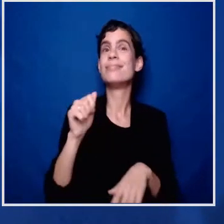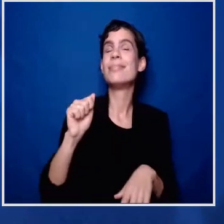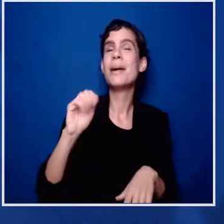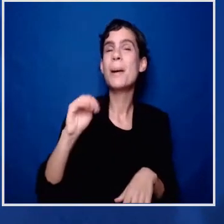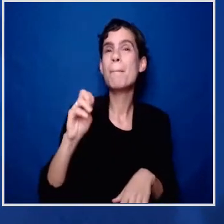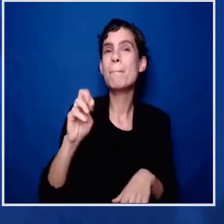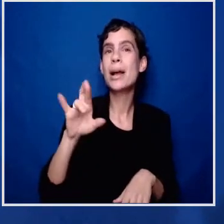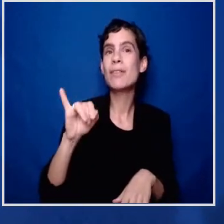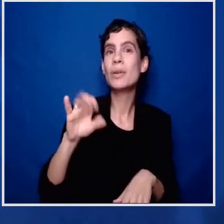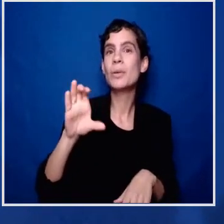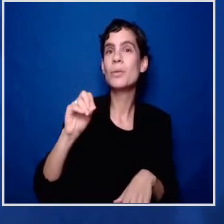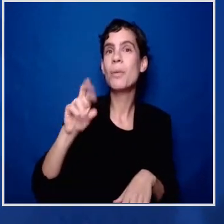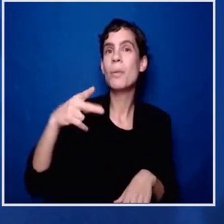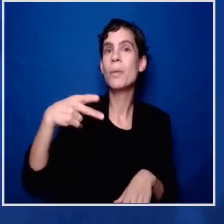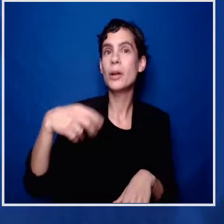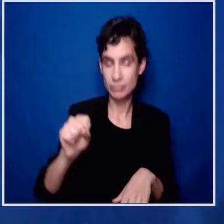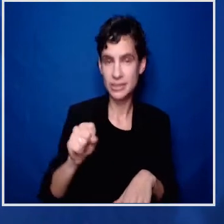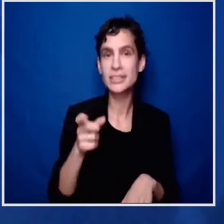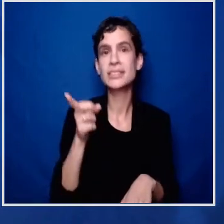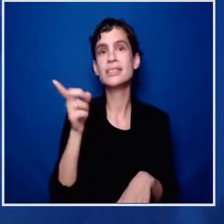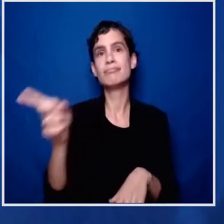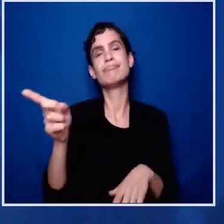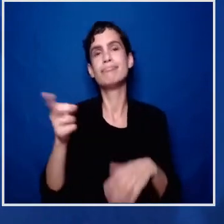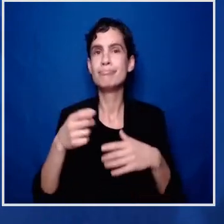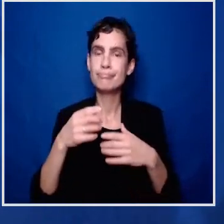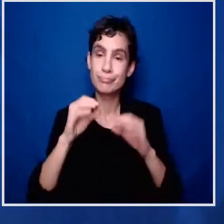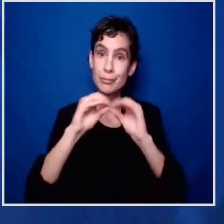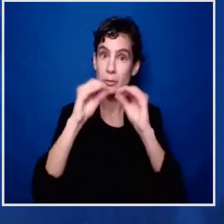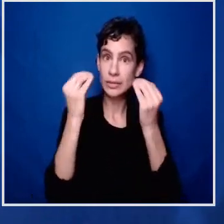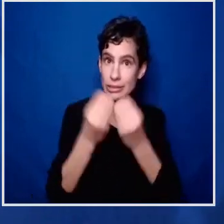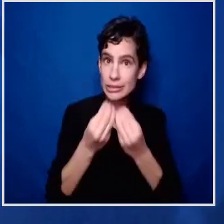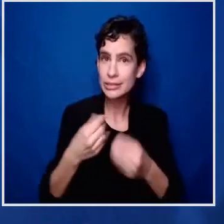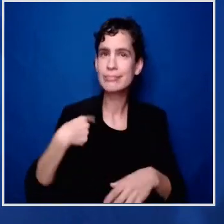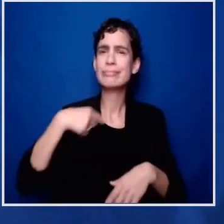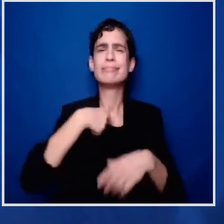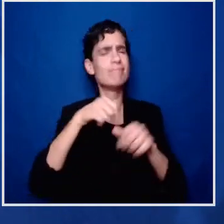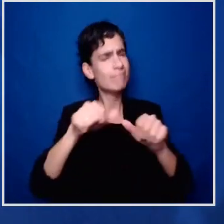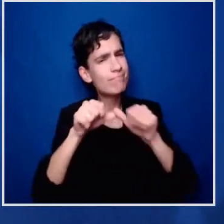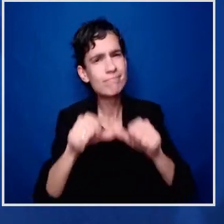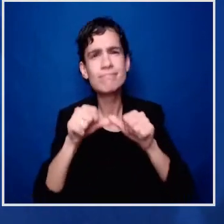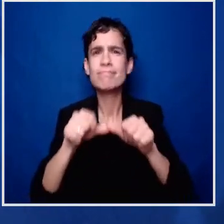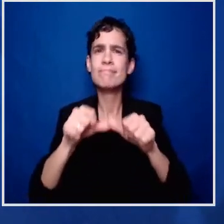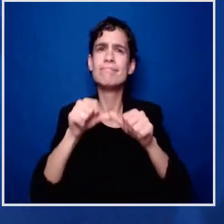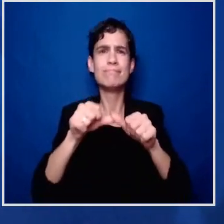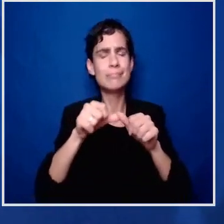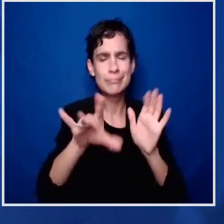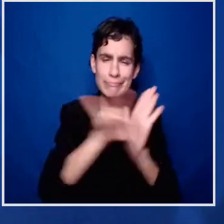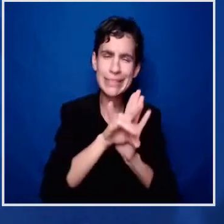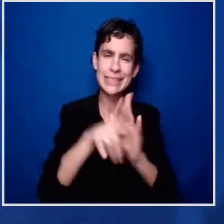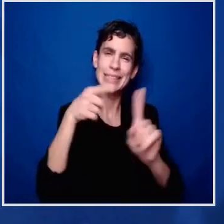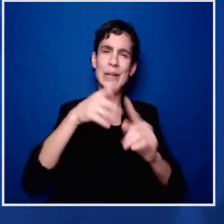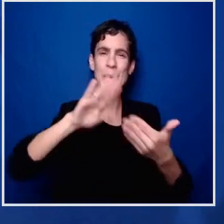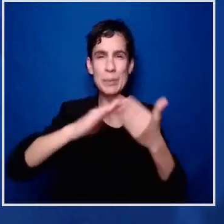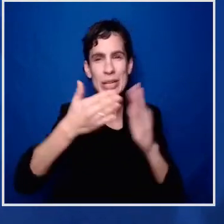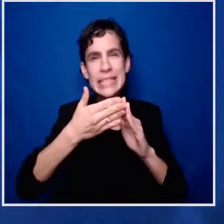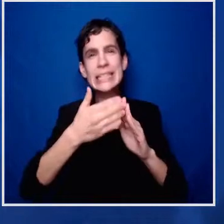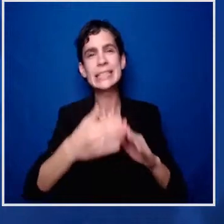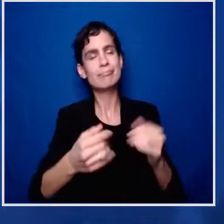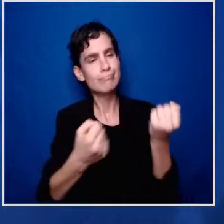LONG PANDEMIC. BUT, AMERICORPS'S TRADITION OF SERVICE IS LONGER AND WE STAND,